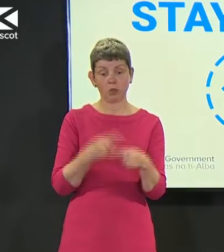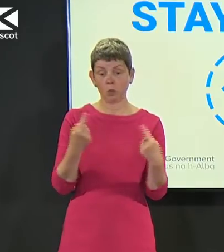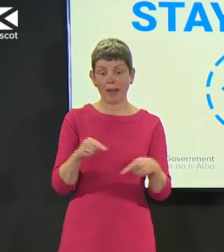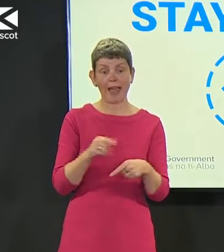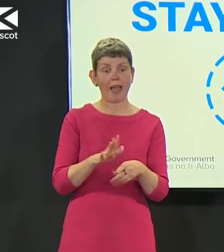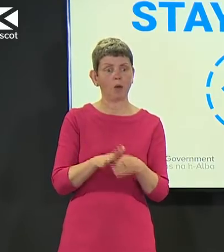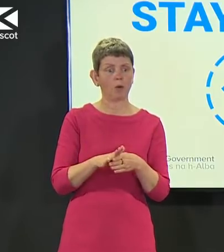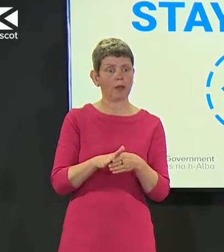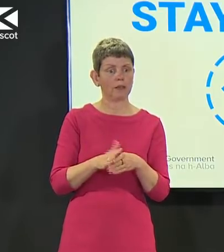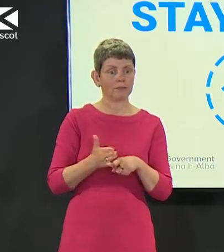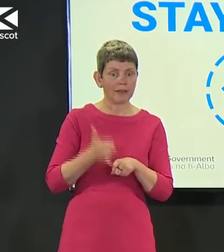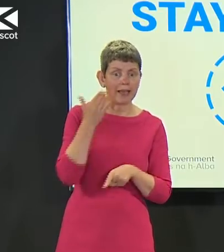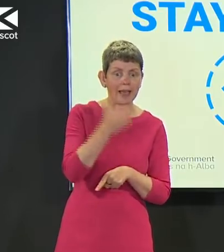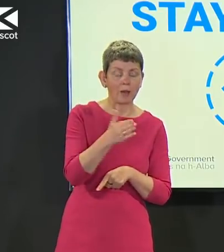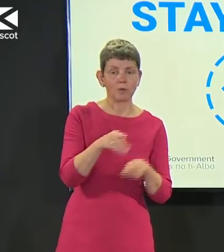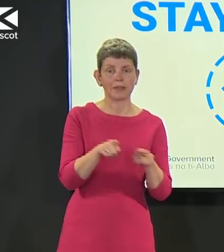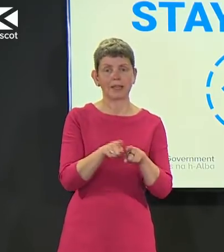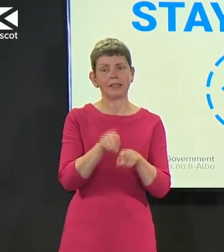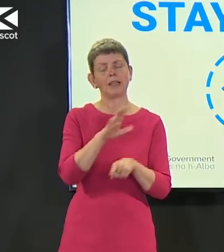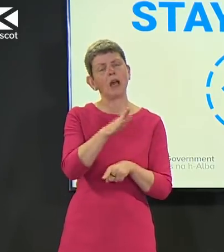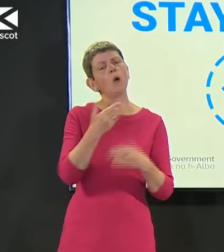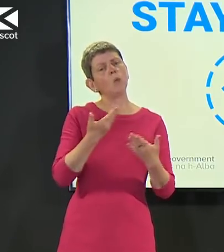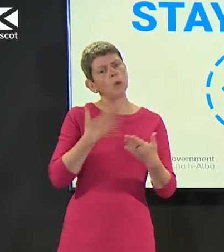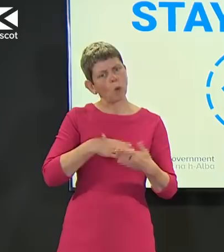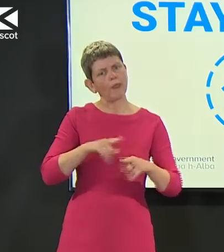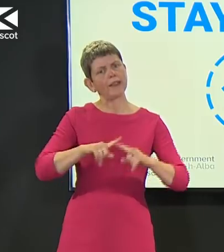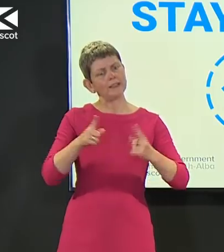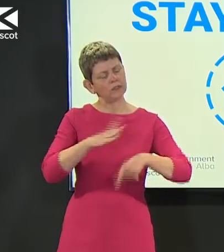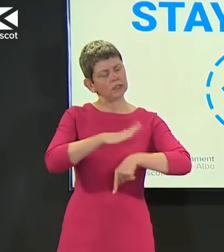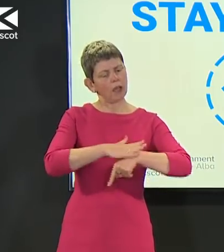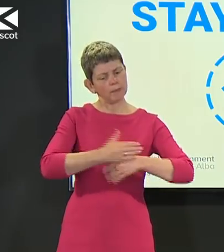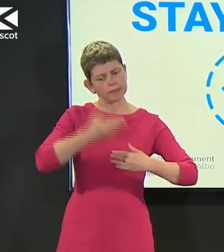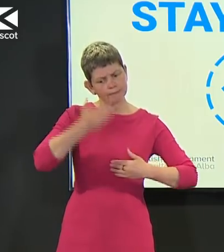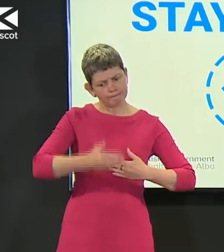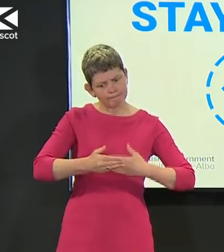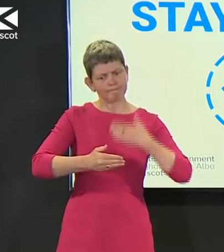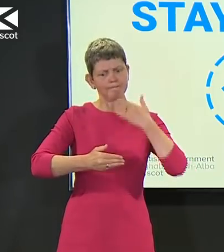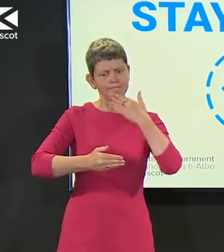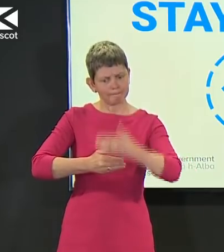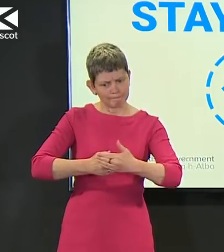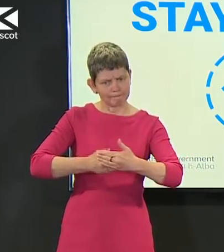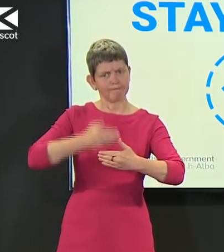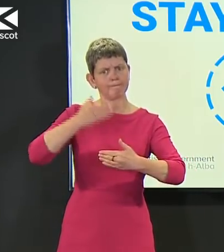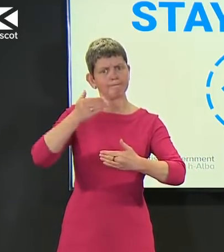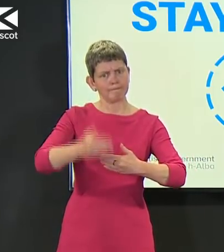we do this is to try to phase that so to ease that pressure a bit more gradually so that the time we